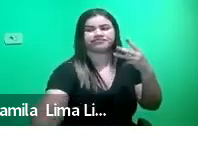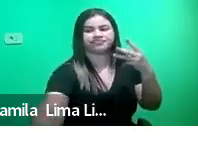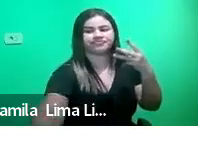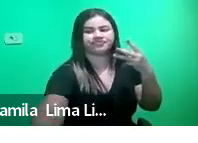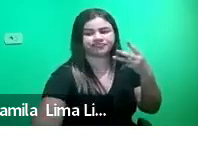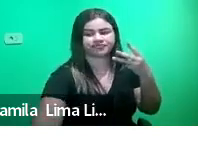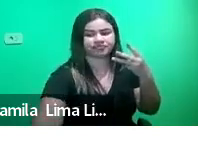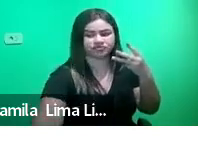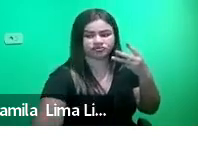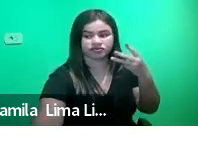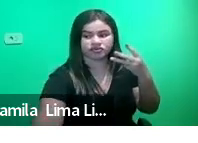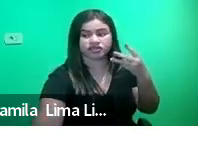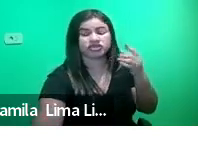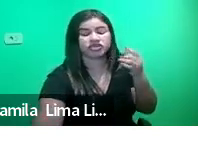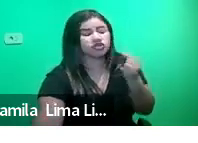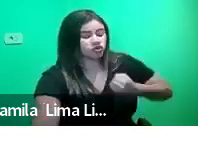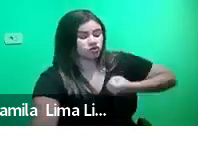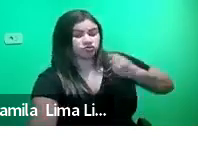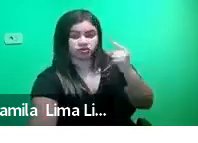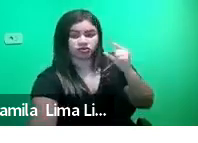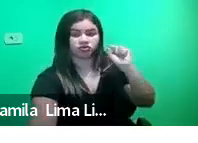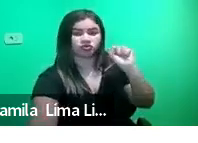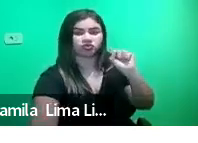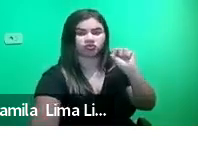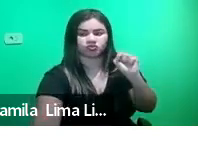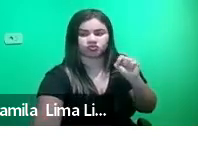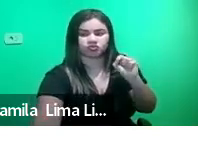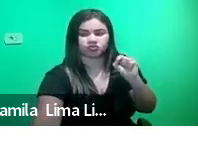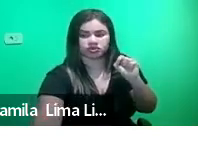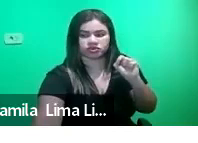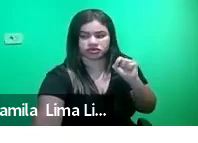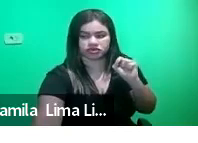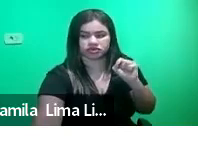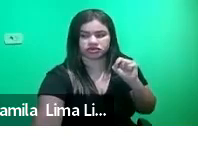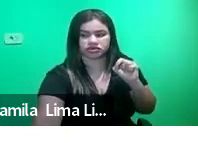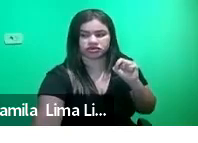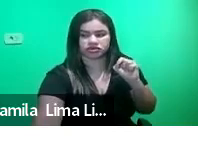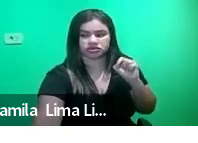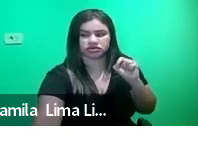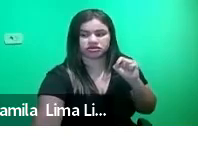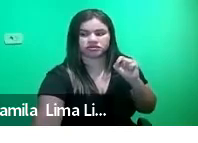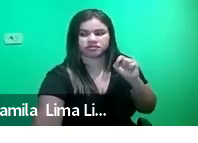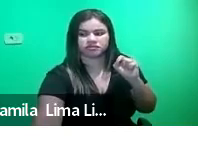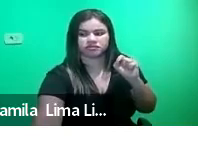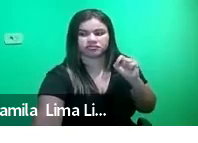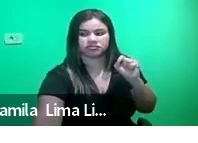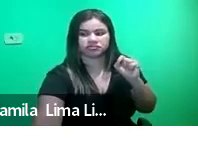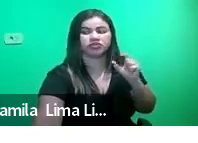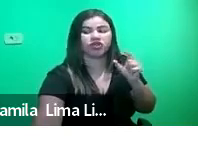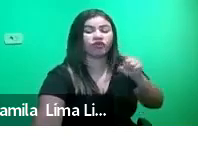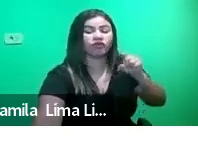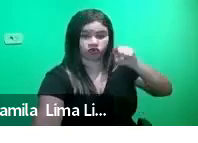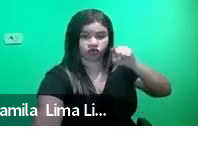an a g in a a a case you know g in a a a case you know you in a a a case you know you you basically ly y you you've got to get up in